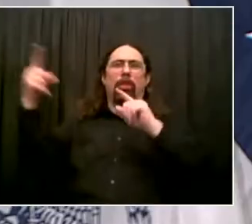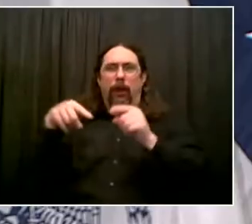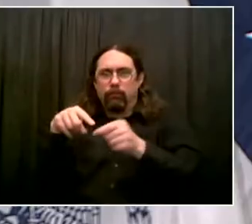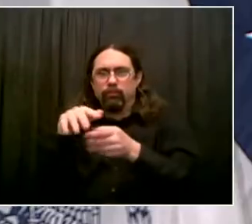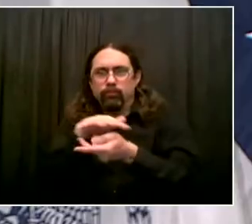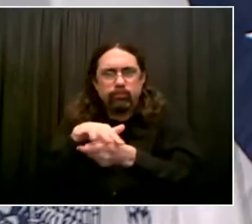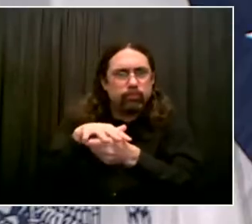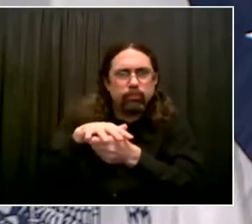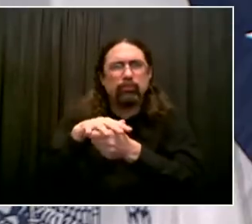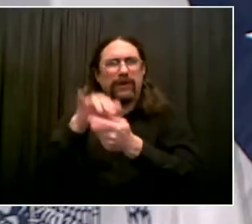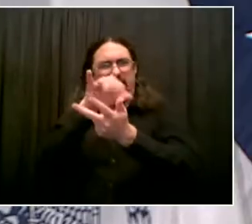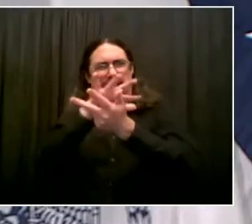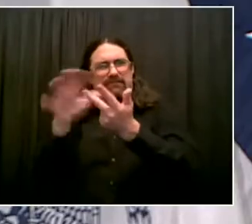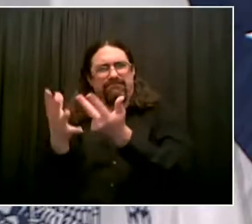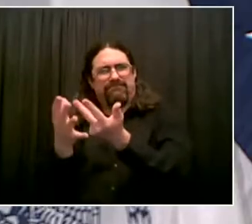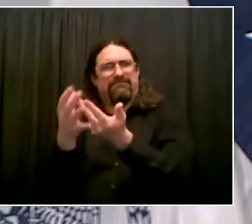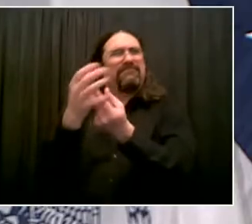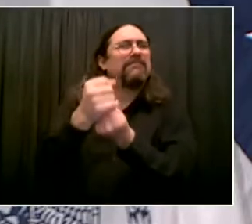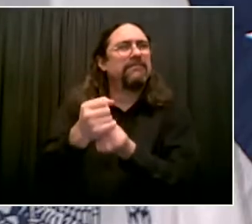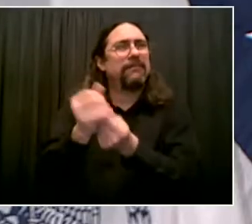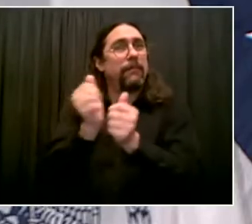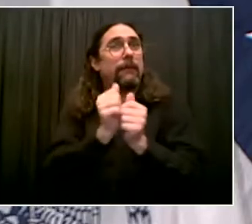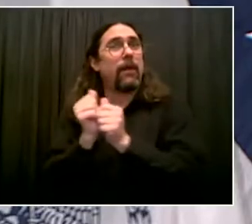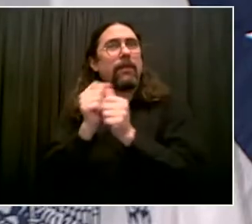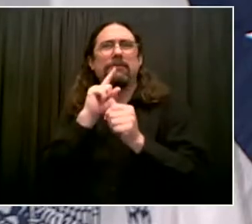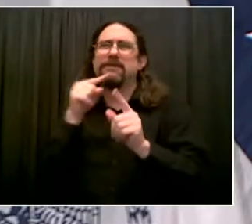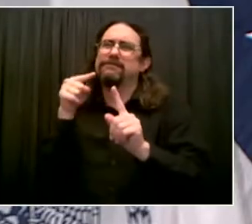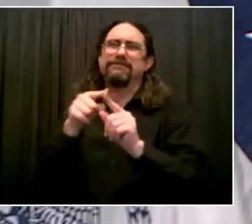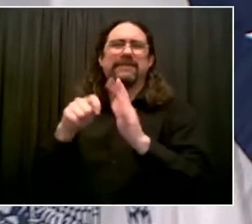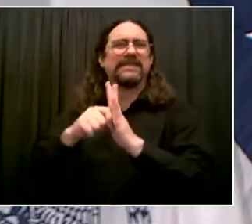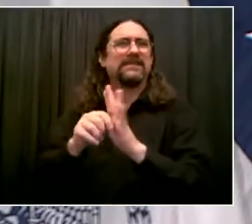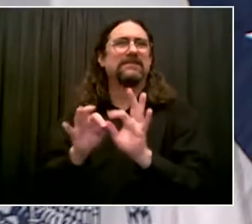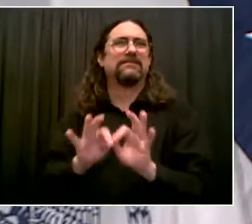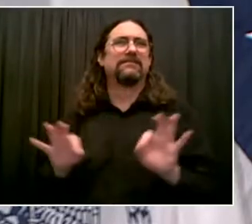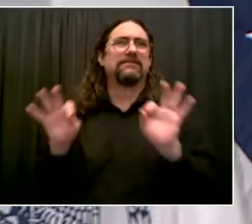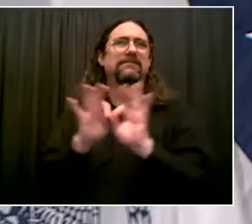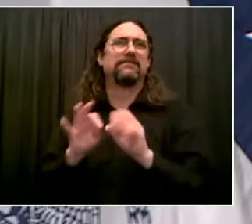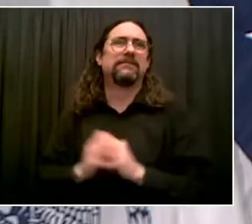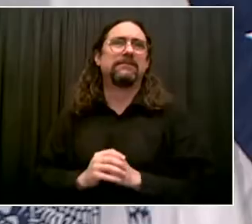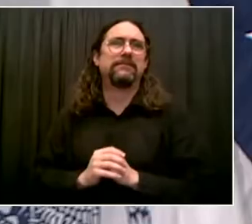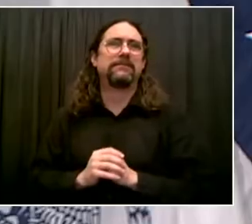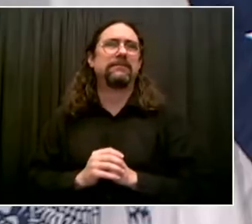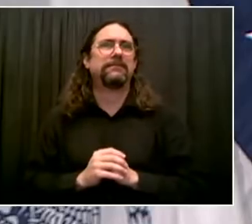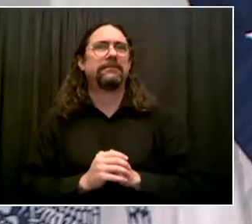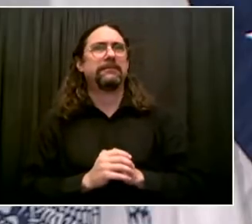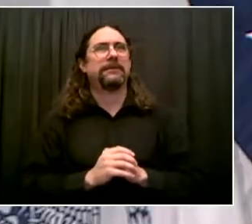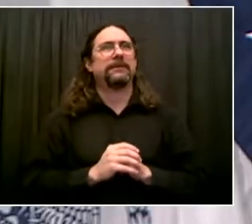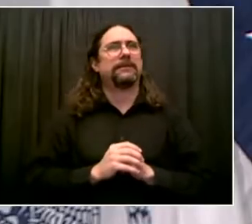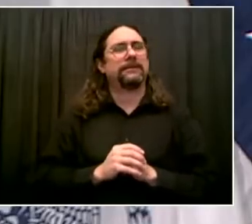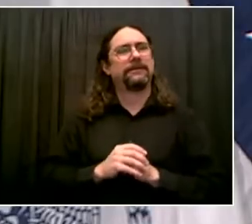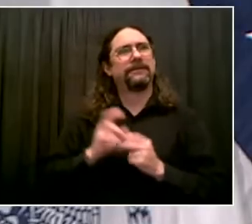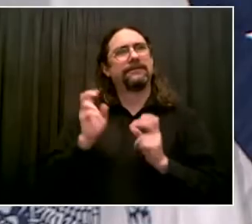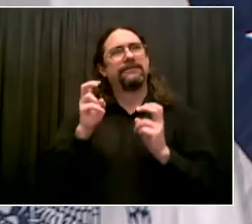STRATEGY TO KEEP PEOPLE SAFE, AN ESSENTIAL PAR NT,OT OPTIONAL, AN ESSENTIAL PART IS BRINGING